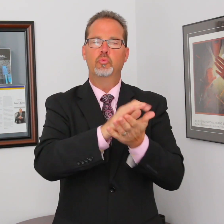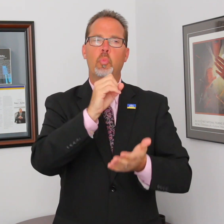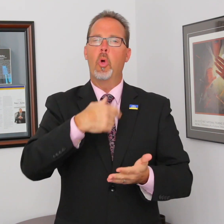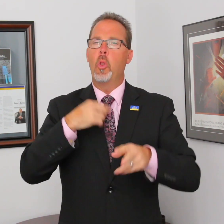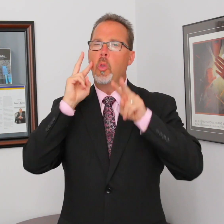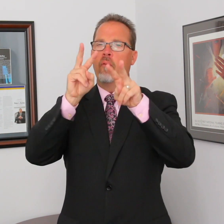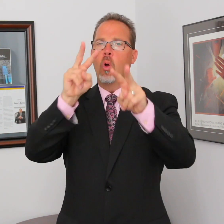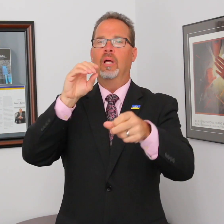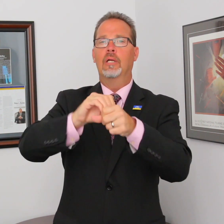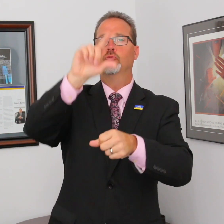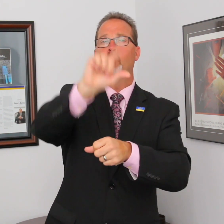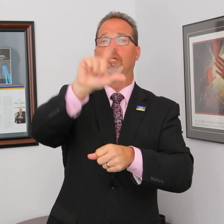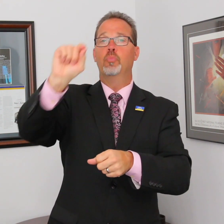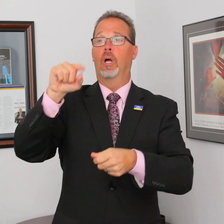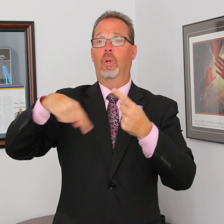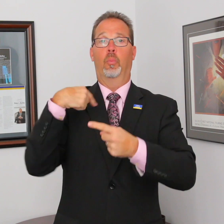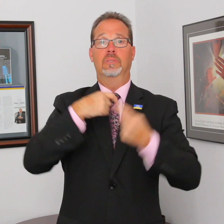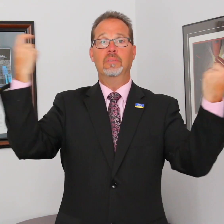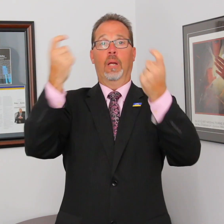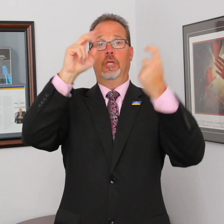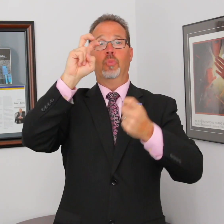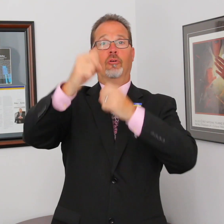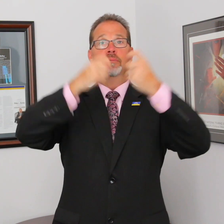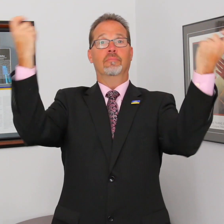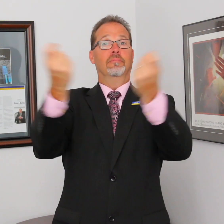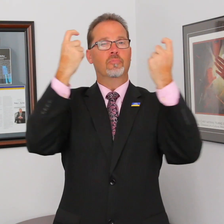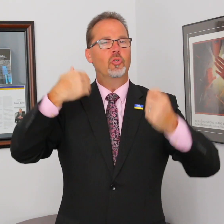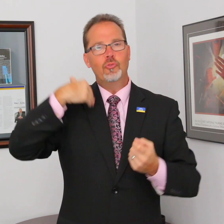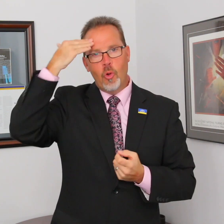committed our alumni are in supporting PSD. I’m looking forward to our Bicentennial